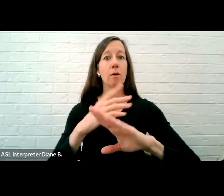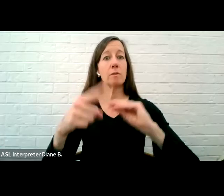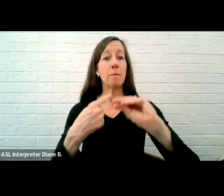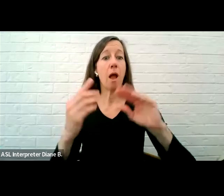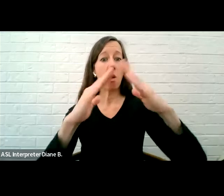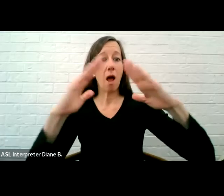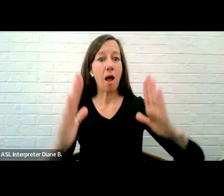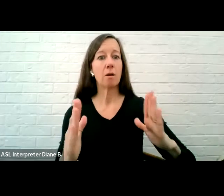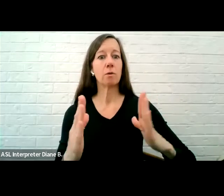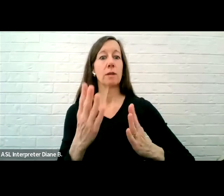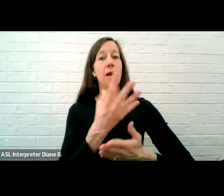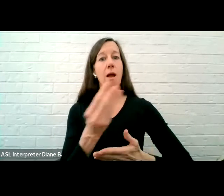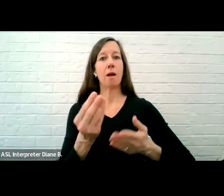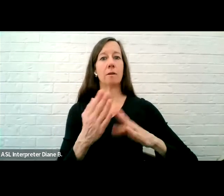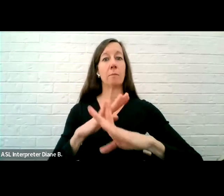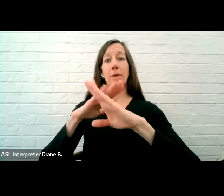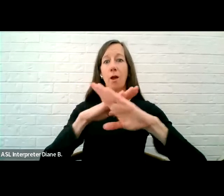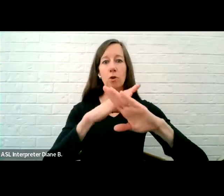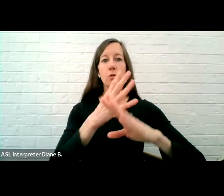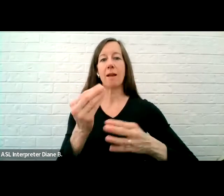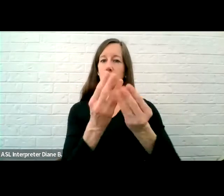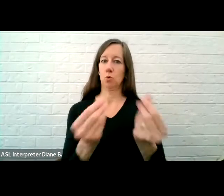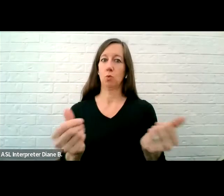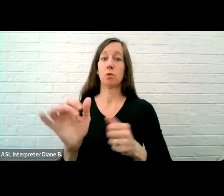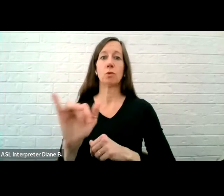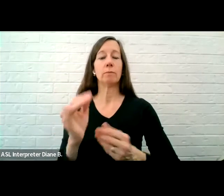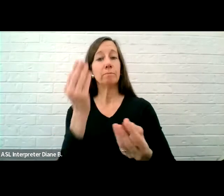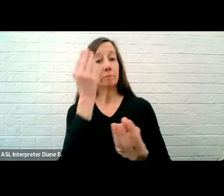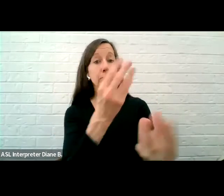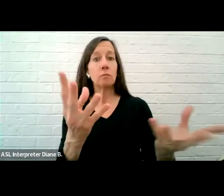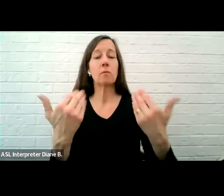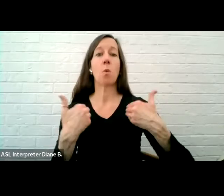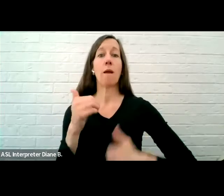that we have an ASL interpreter and cart services available for today's webinar.